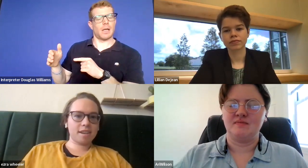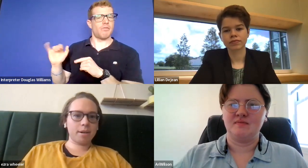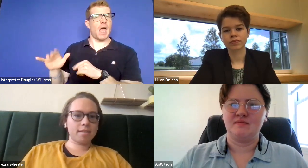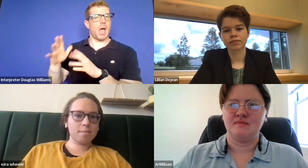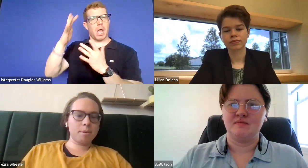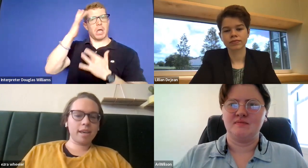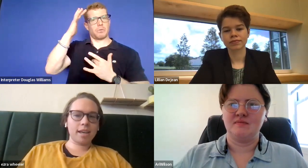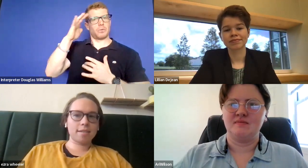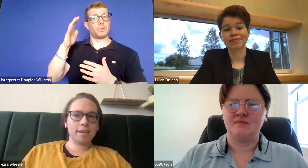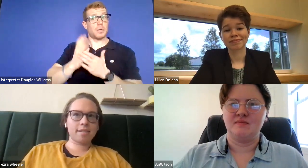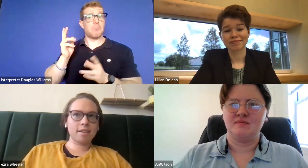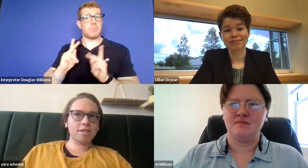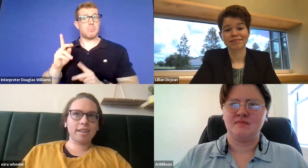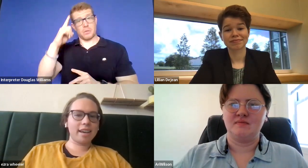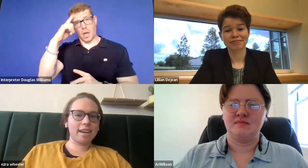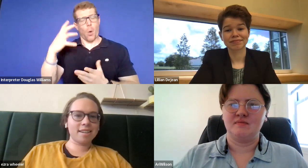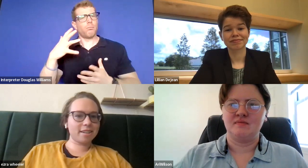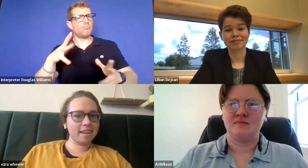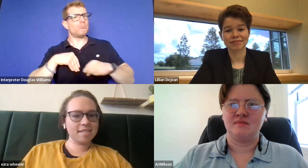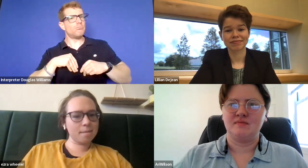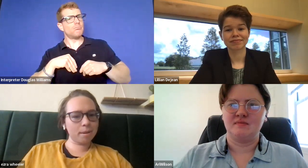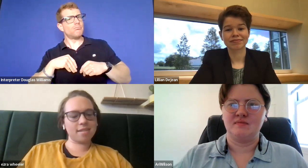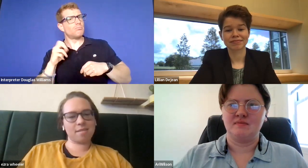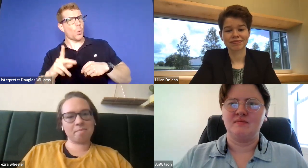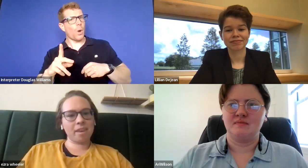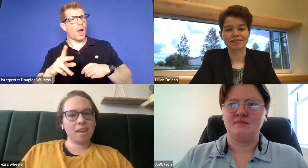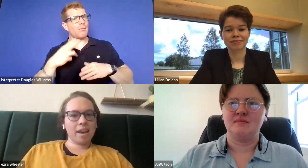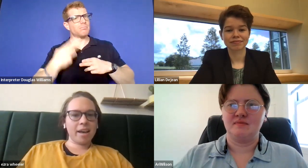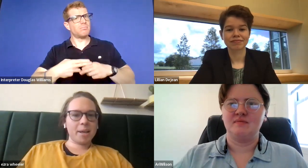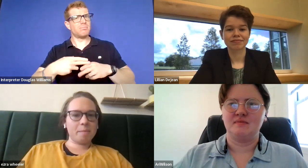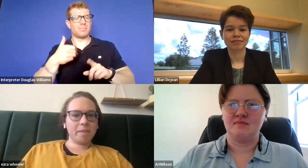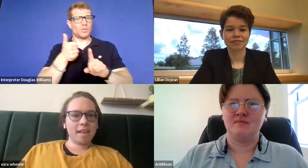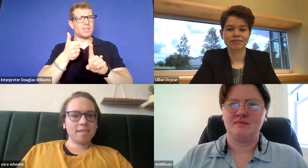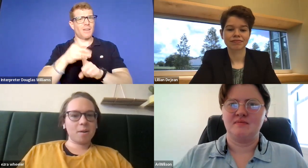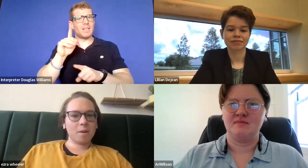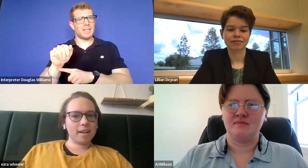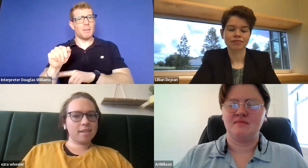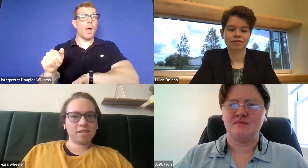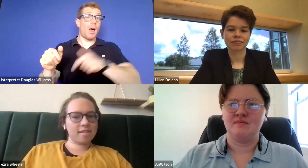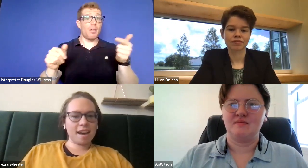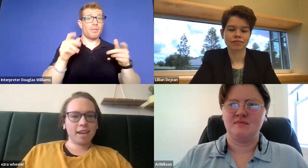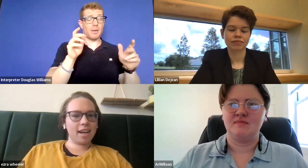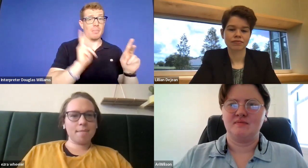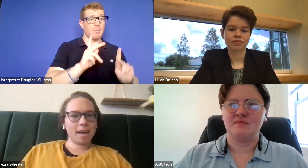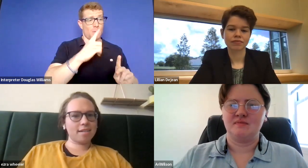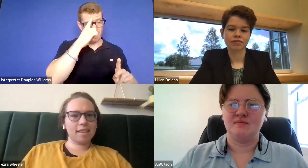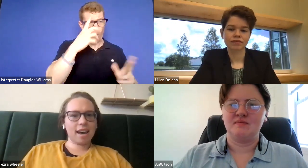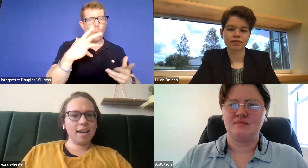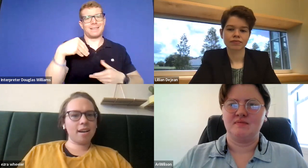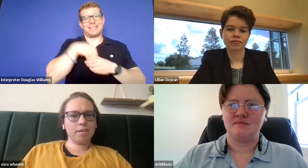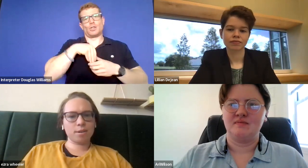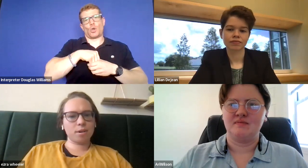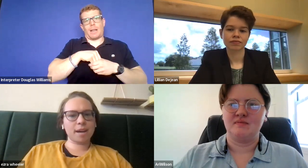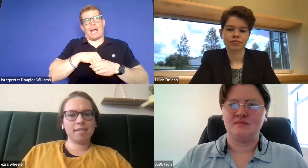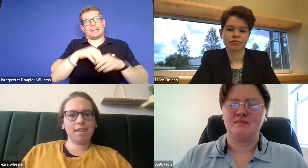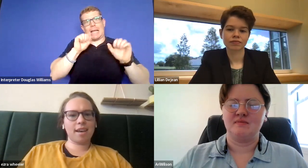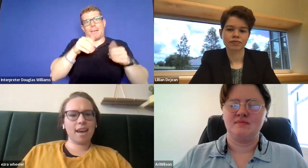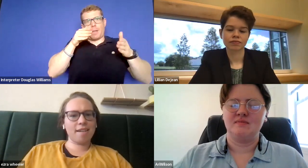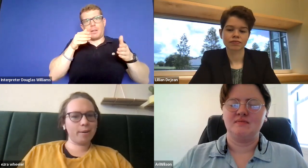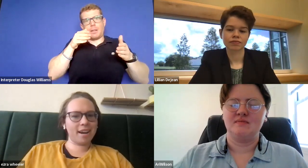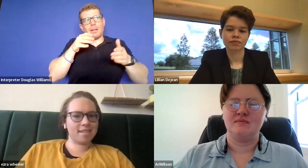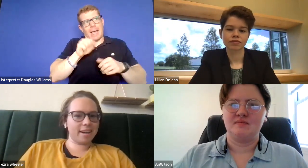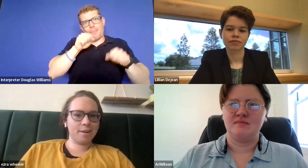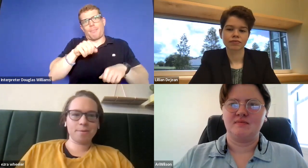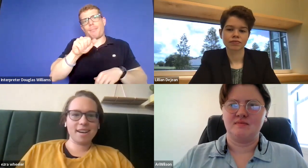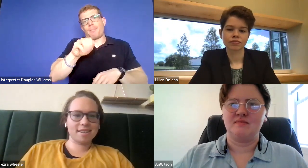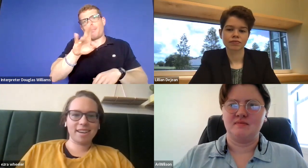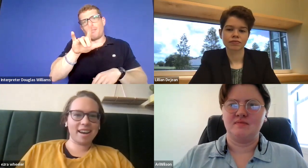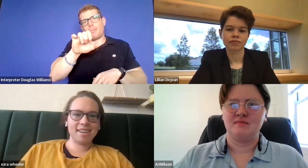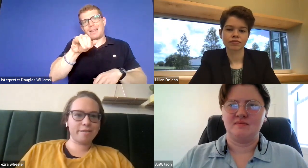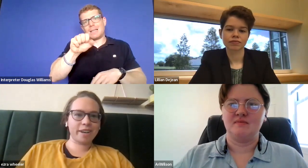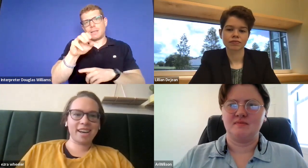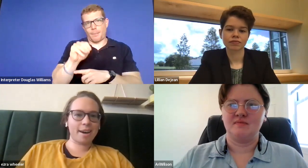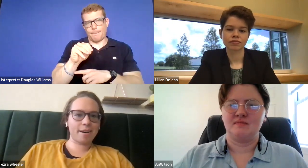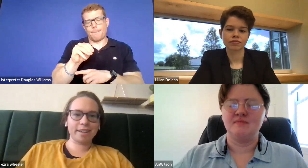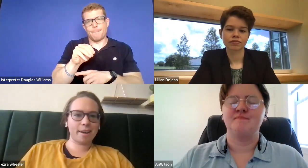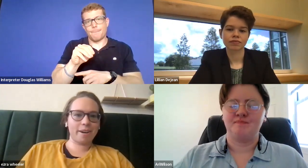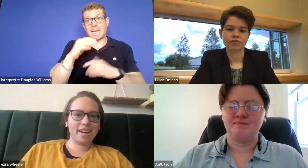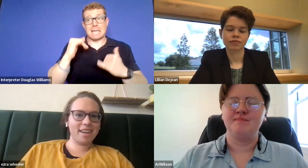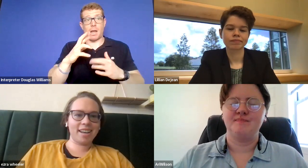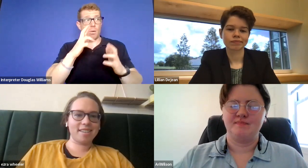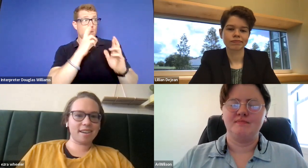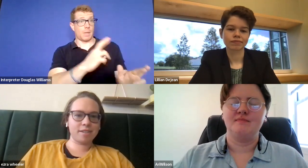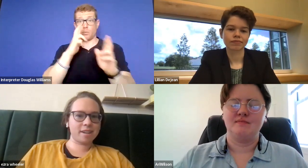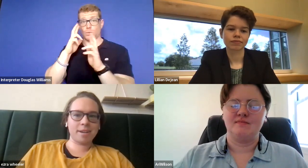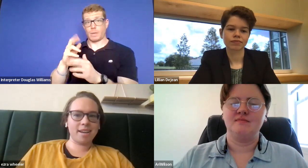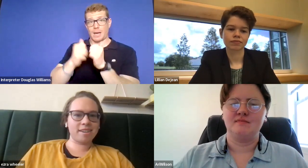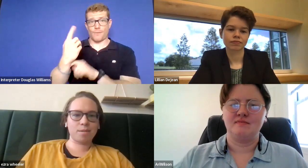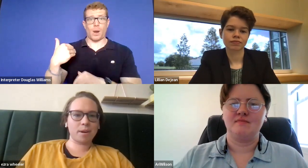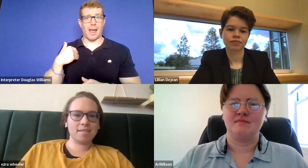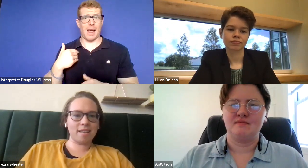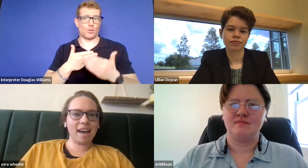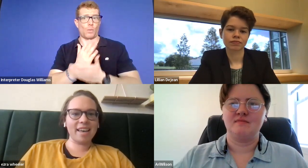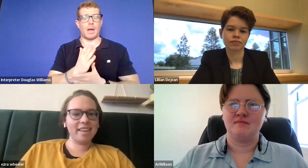And some people think it's essentially like internalized ableism. and so just navigating and balancing that, and also respecting that everyone has their own right to identify, however they want and self-determination, is where it's all